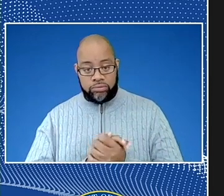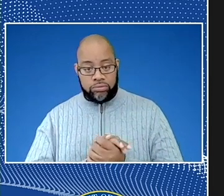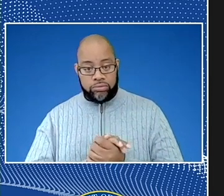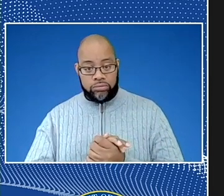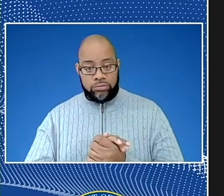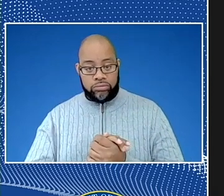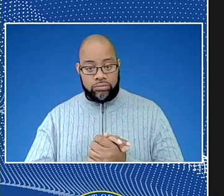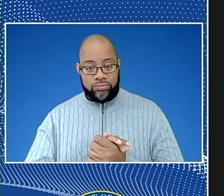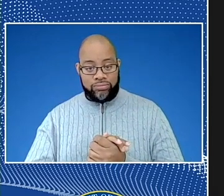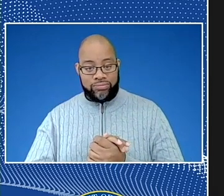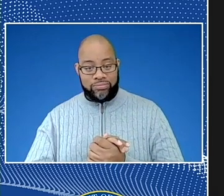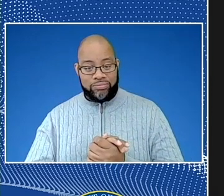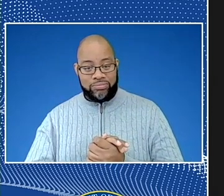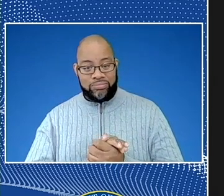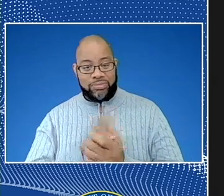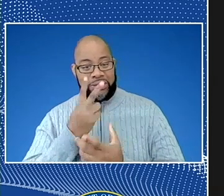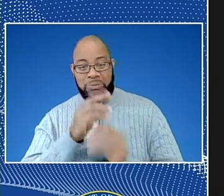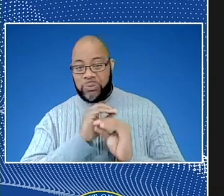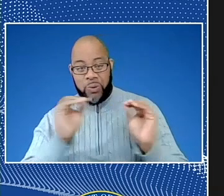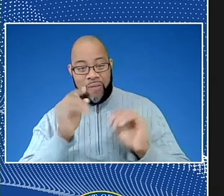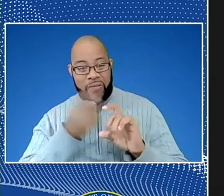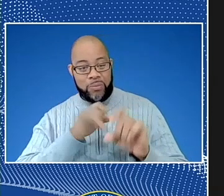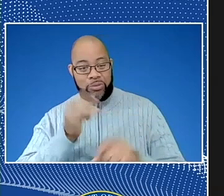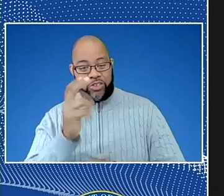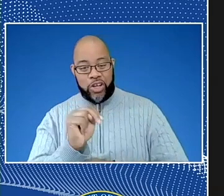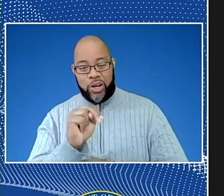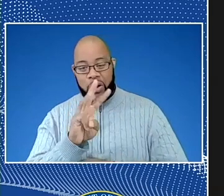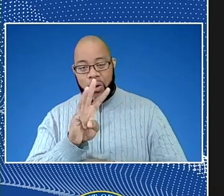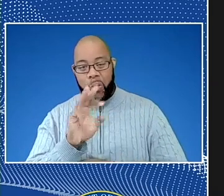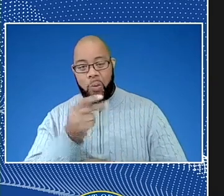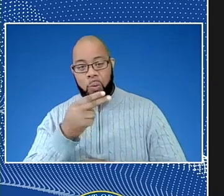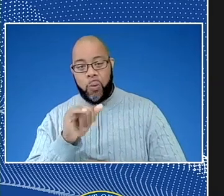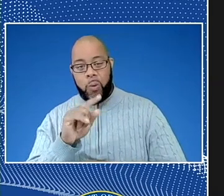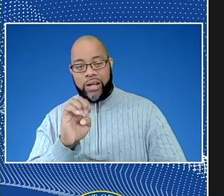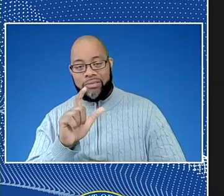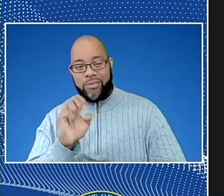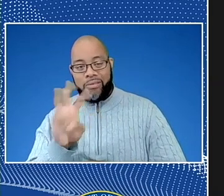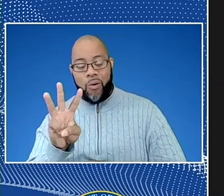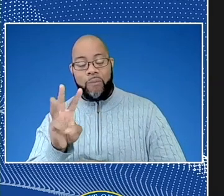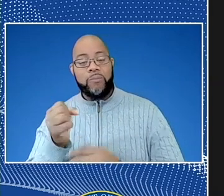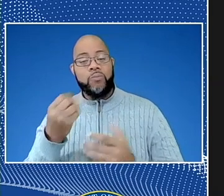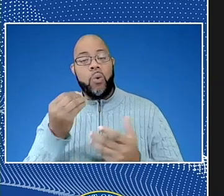I'm seeing an emphatic no from John Whitelaw. What I would say to the public